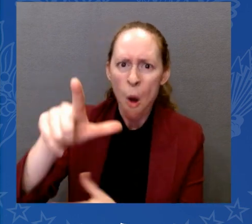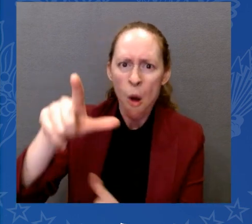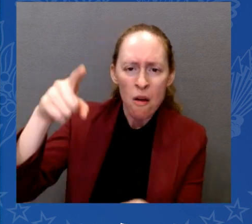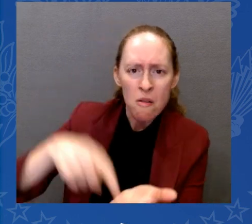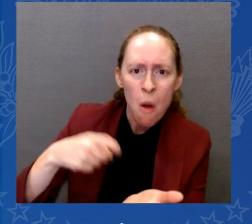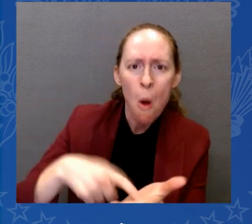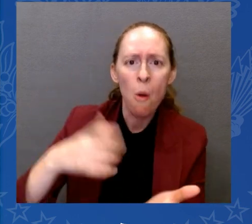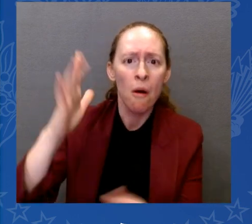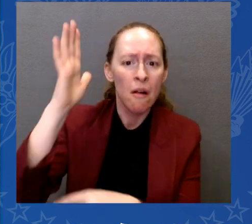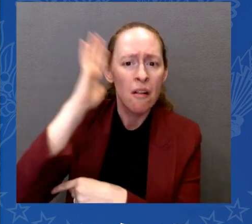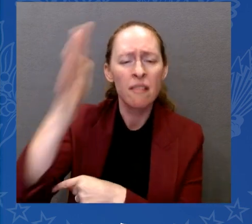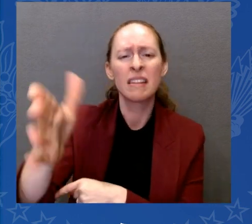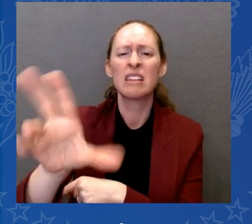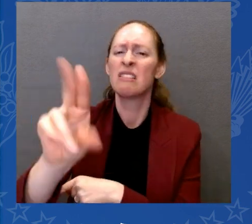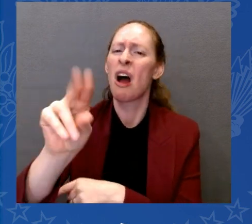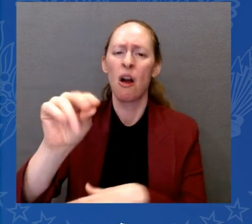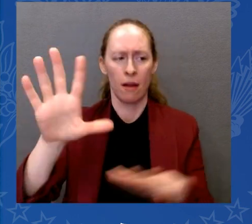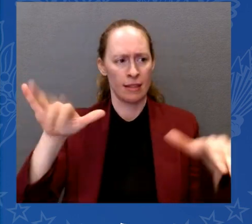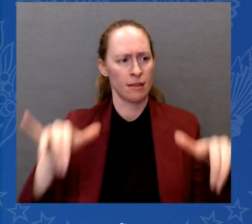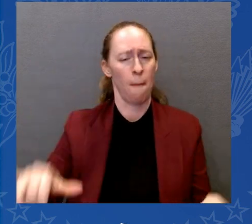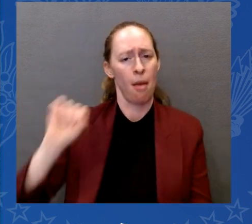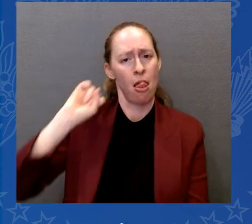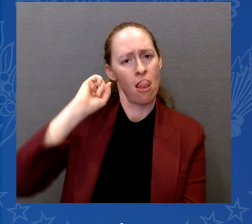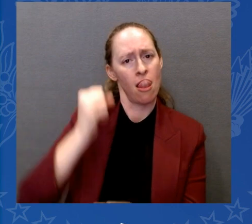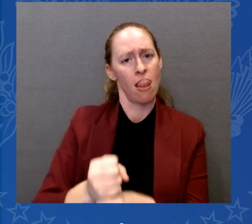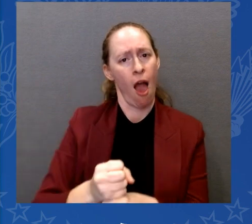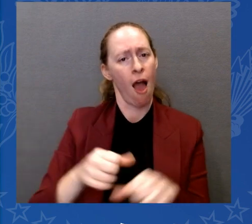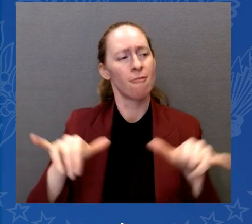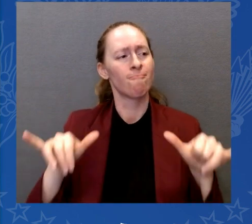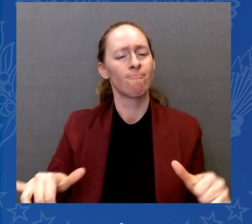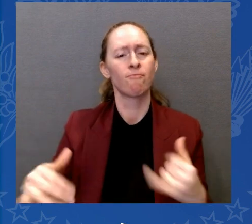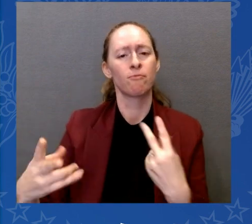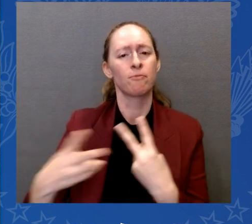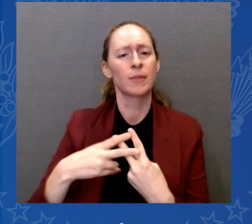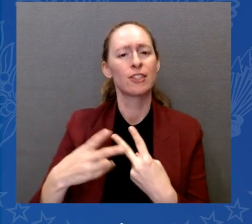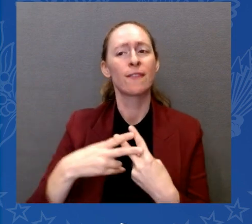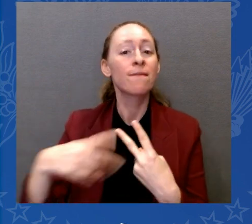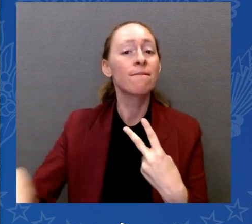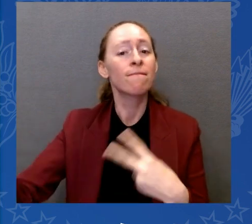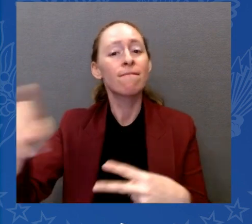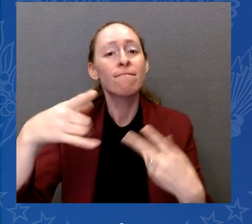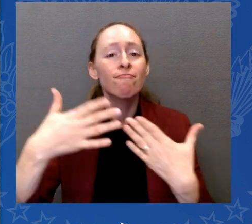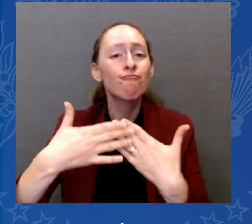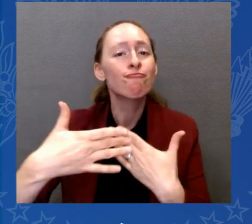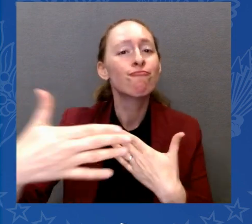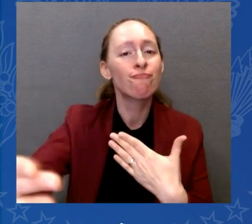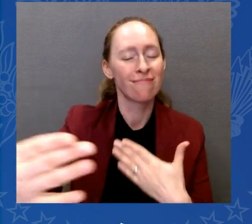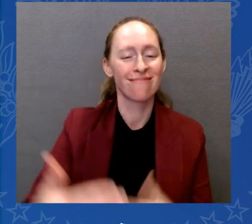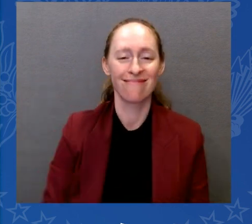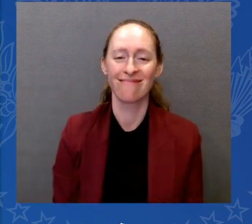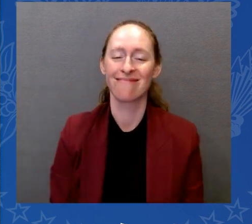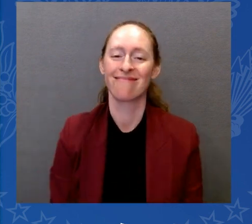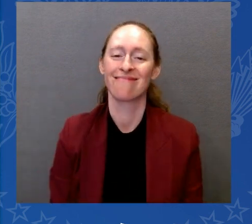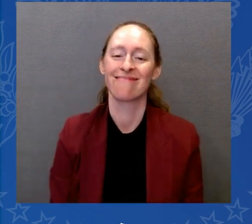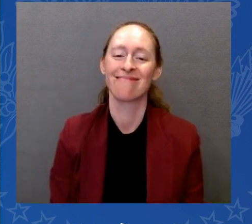for the next years, while we study whether we can get this done. In my first year in office, I protected more lands